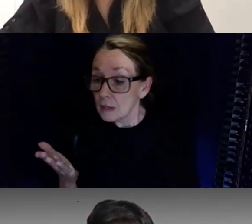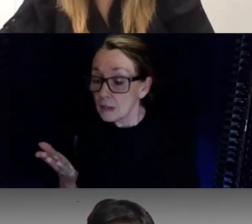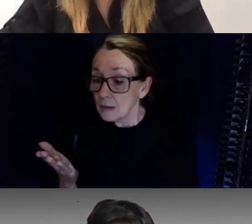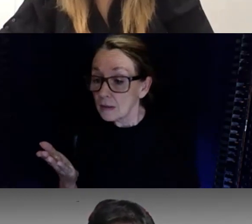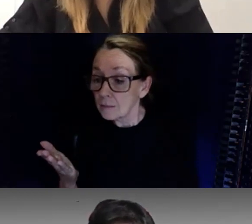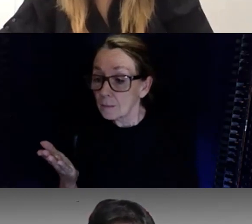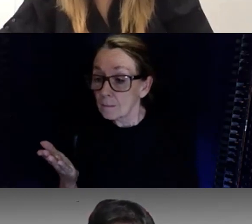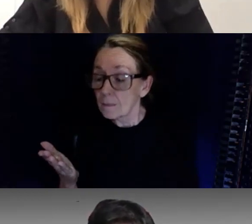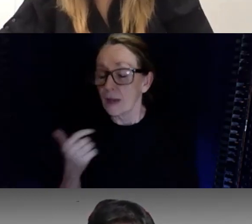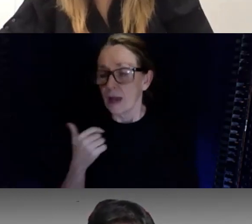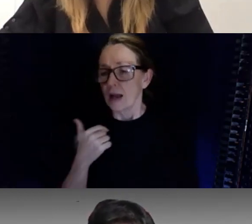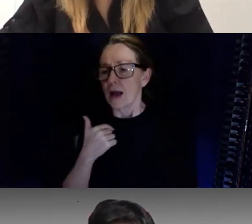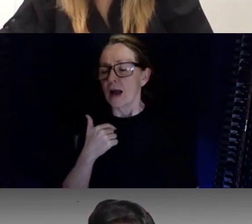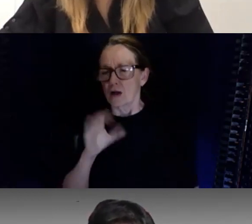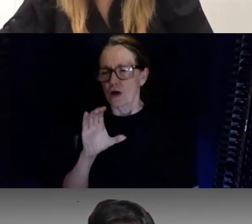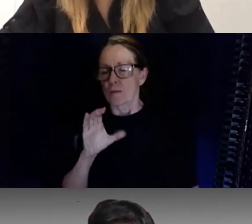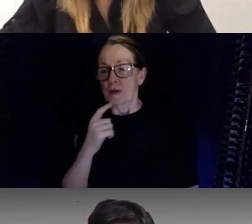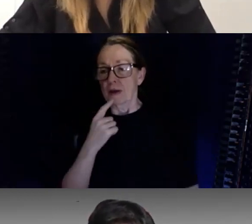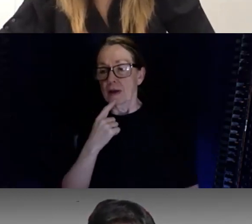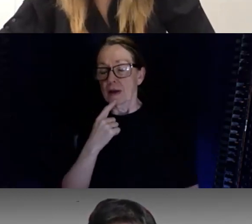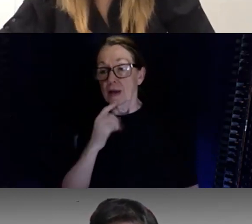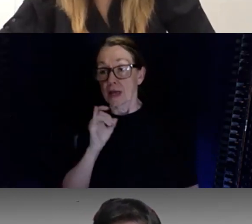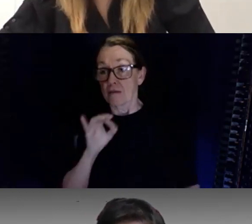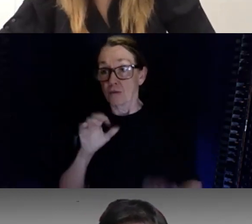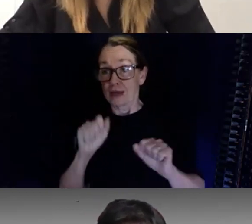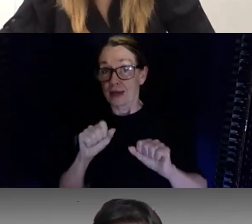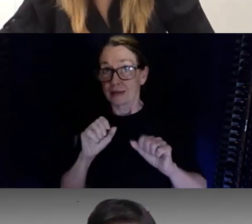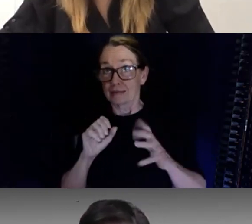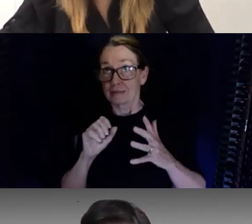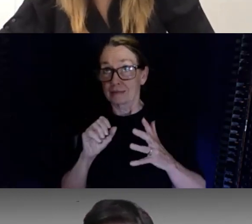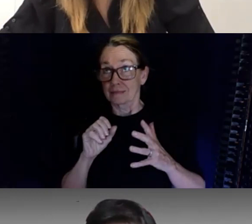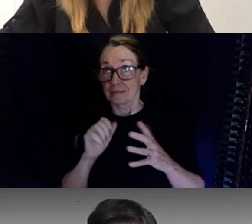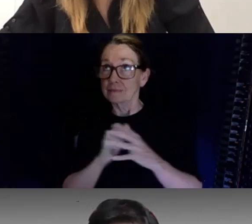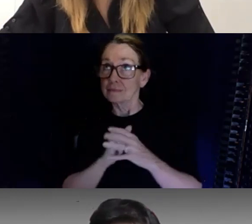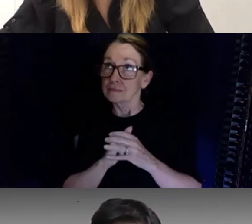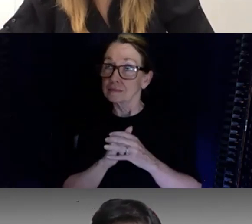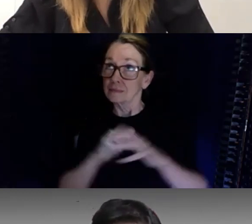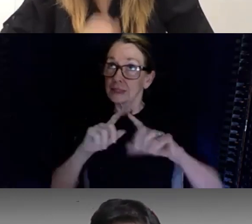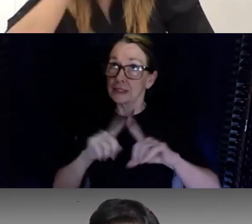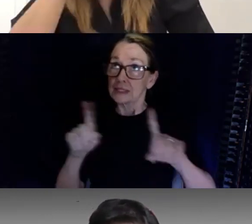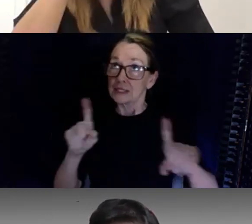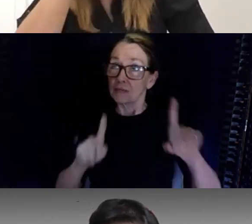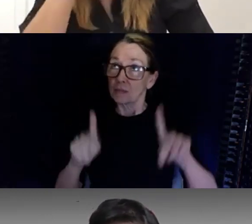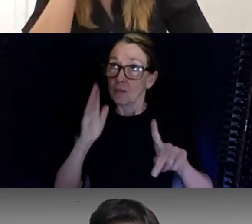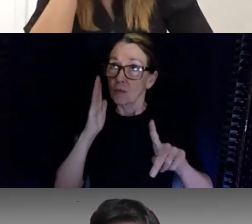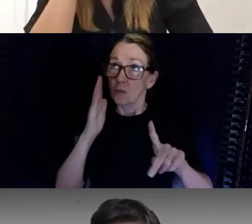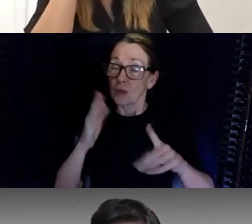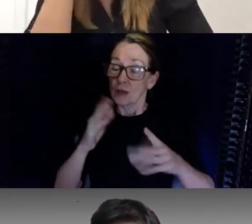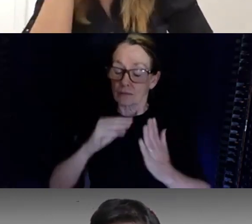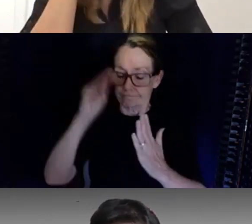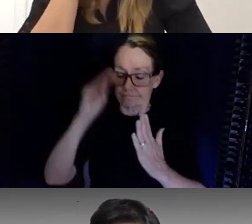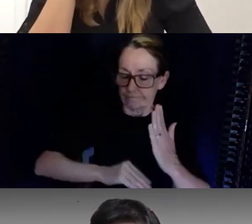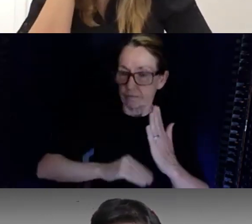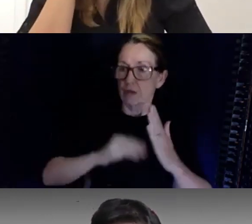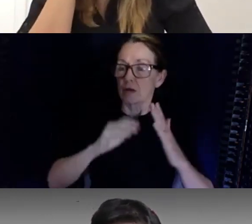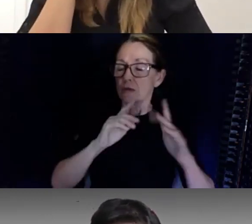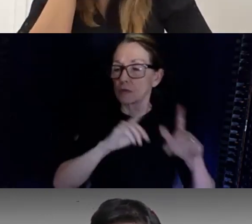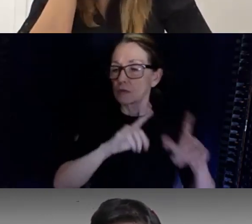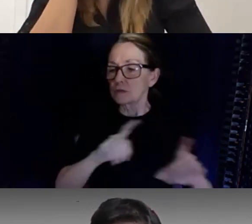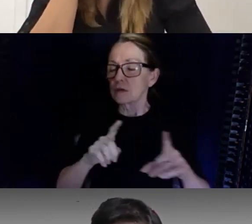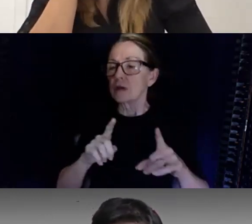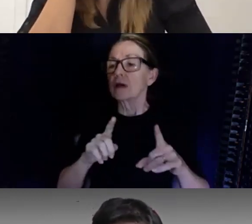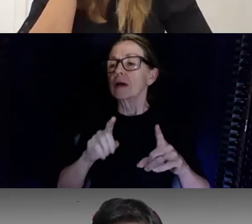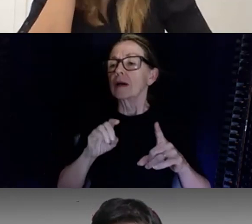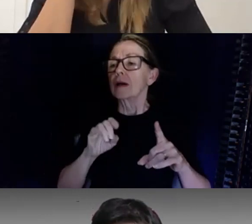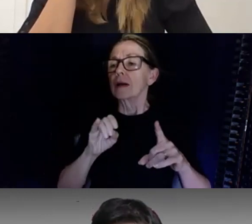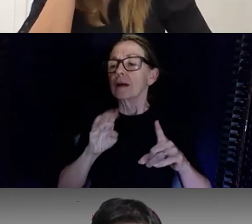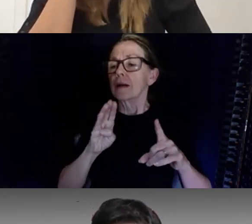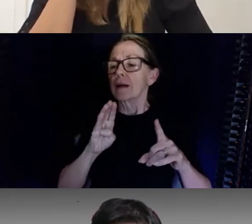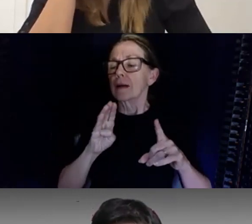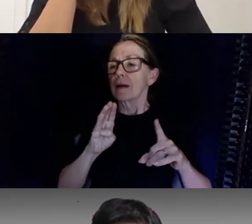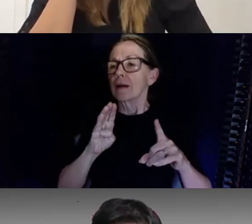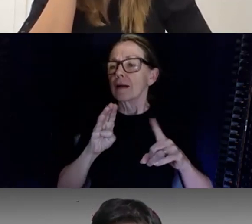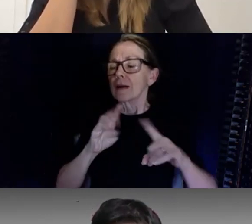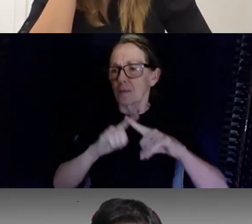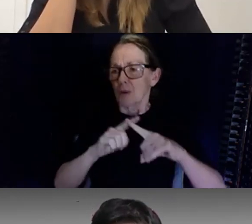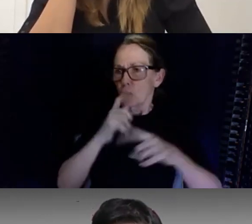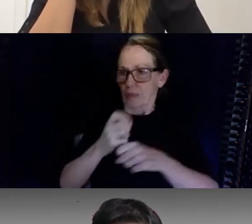CARMEN, DID YOU WANT TO GO FIRST?